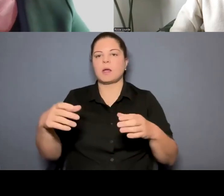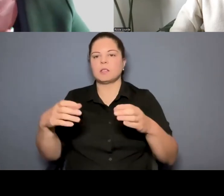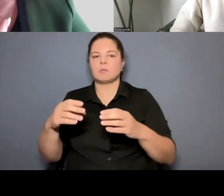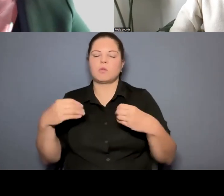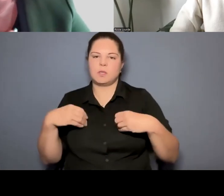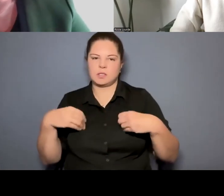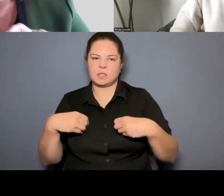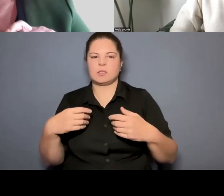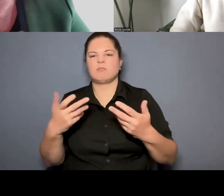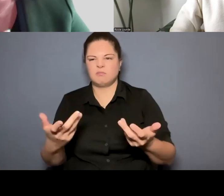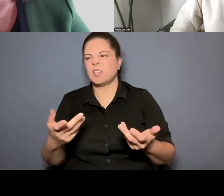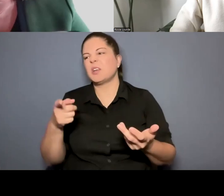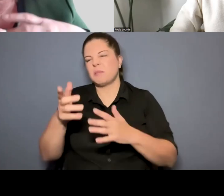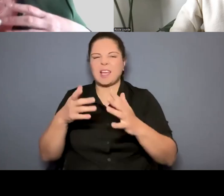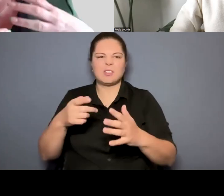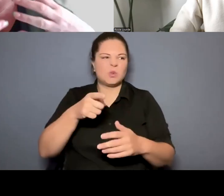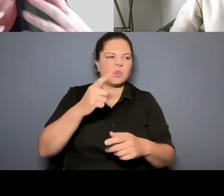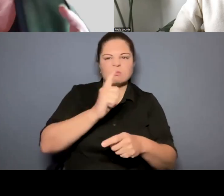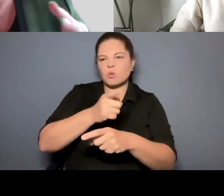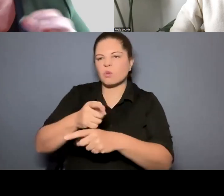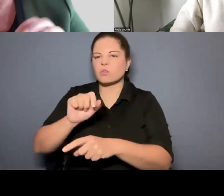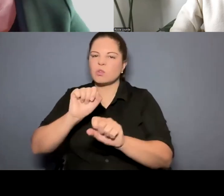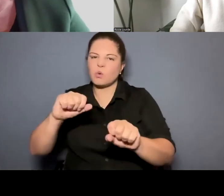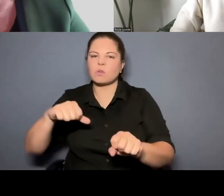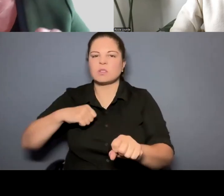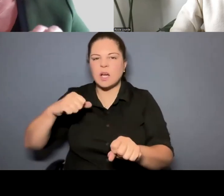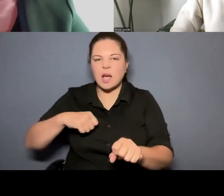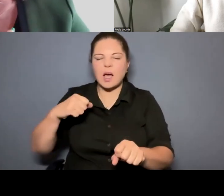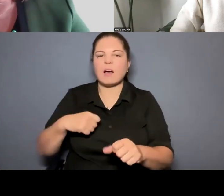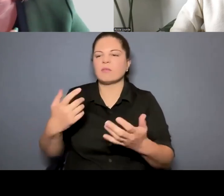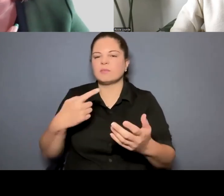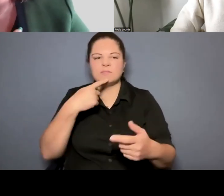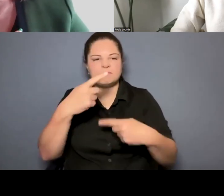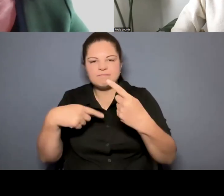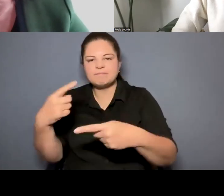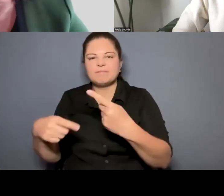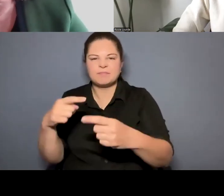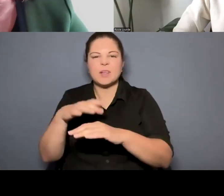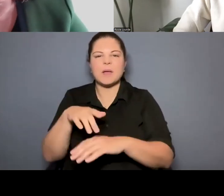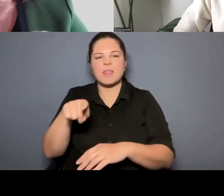you talk to your staff, at least at some point in time, that you make sure they have got access to